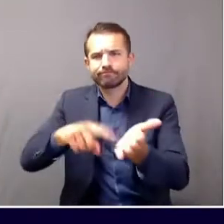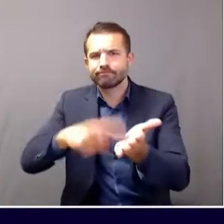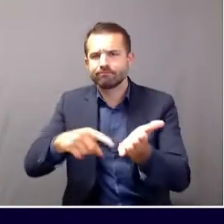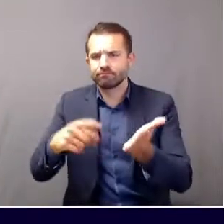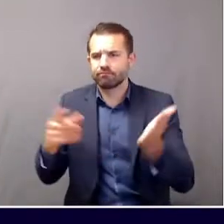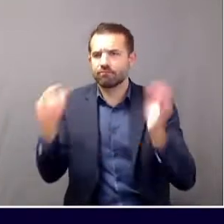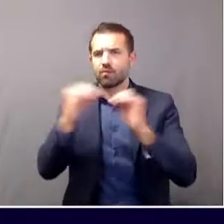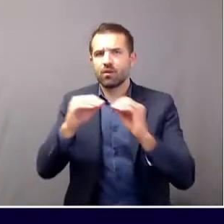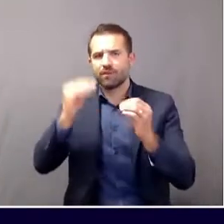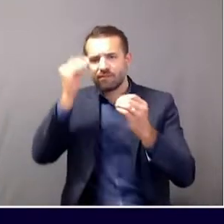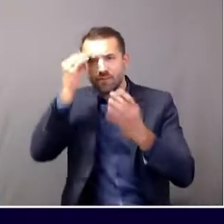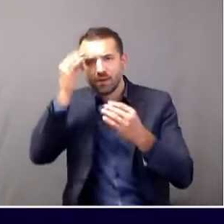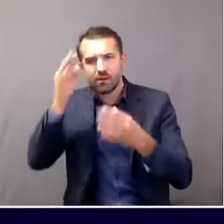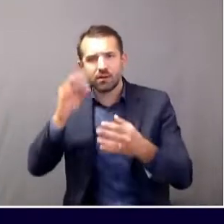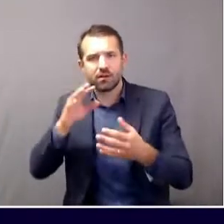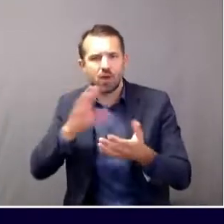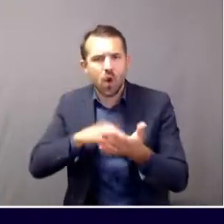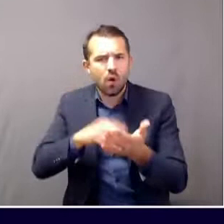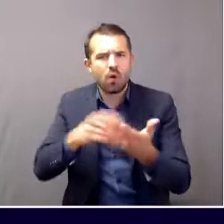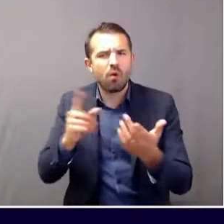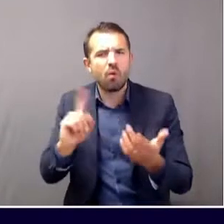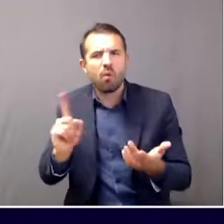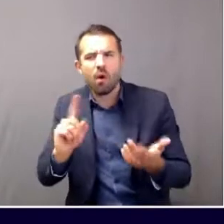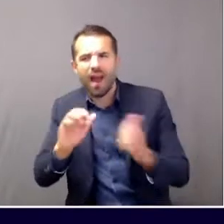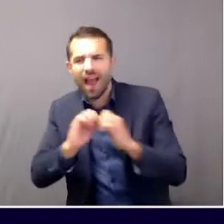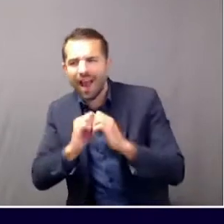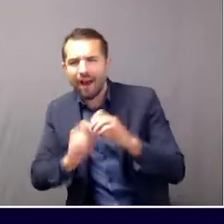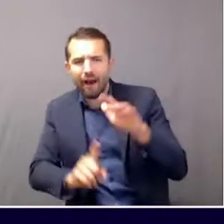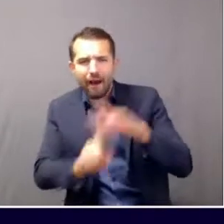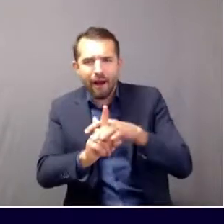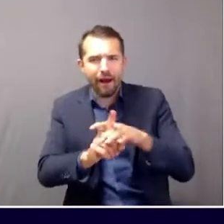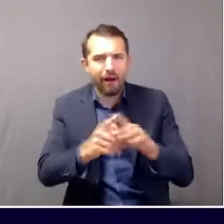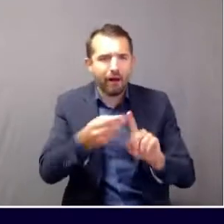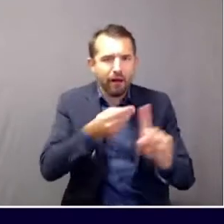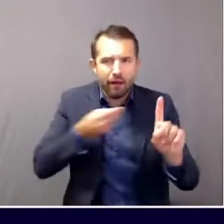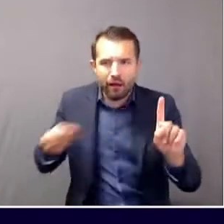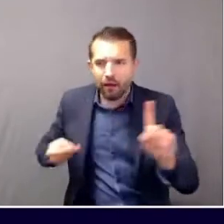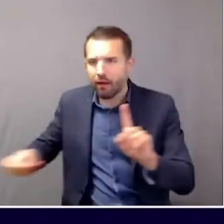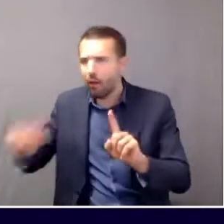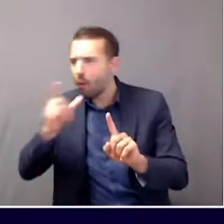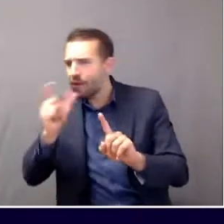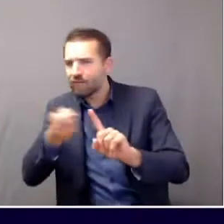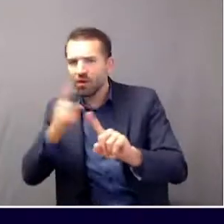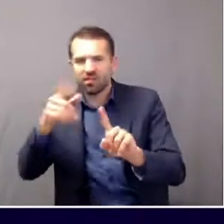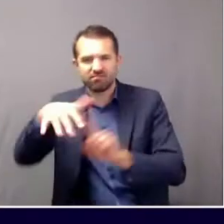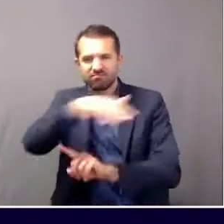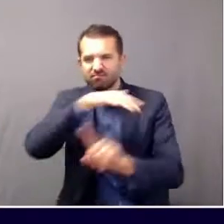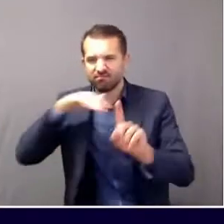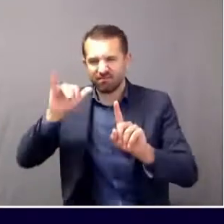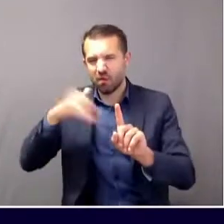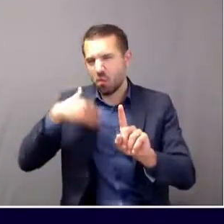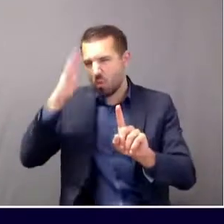transmission as well as others